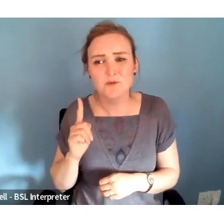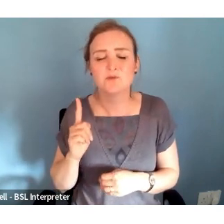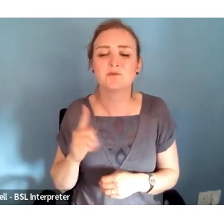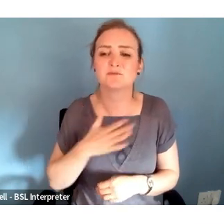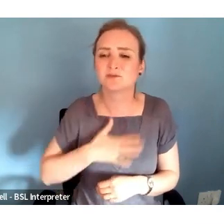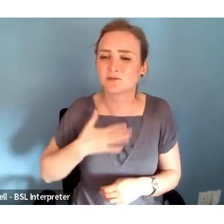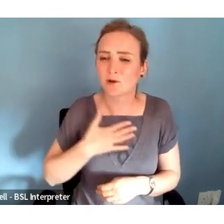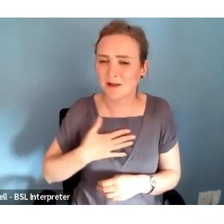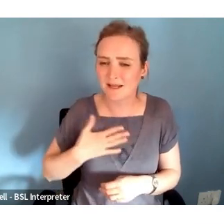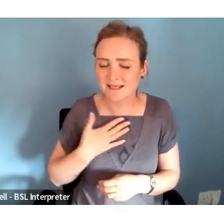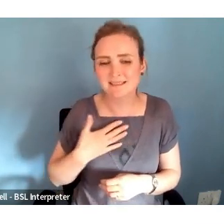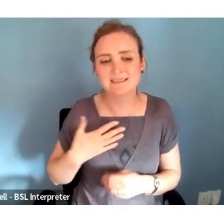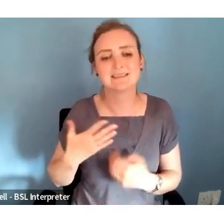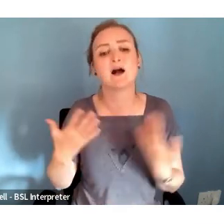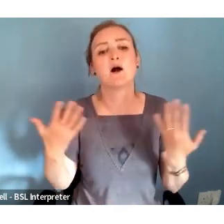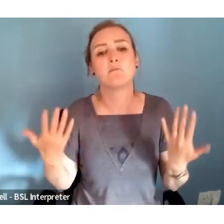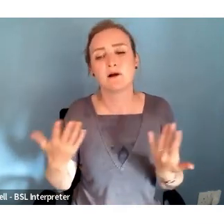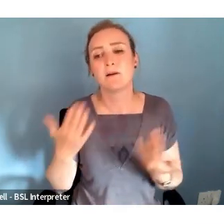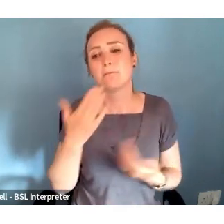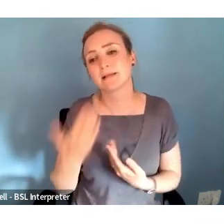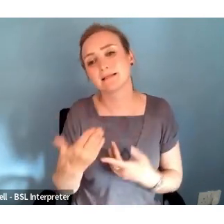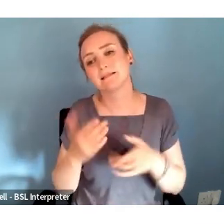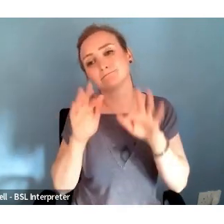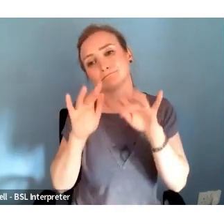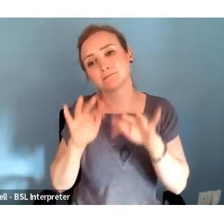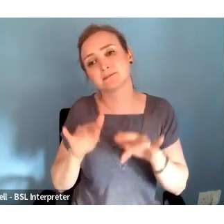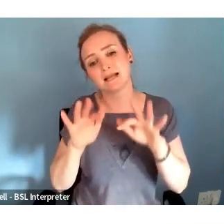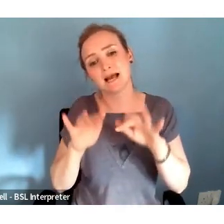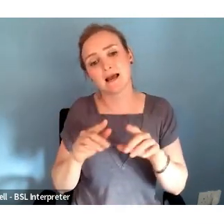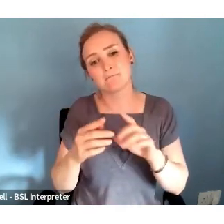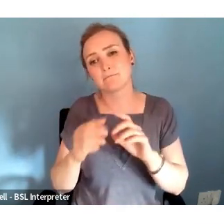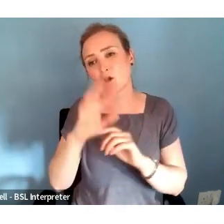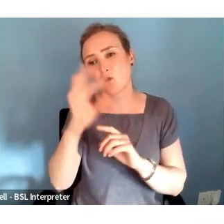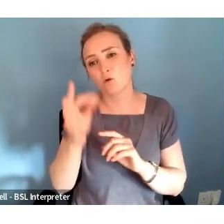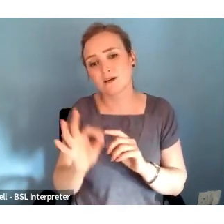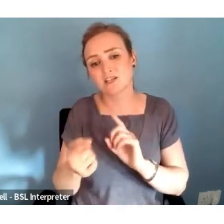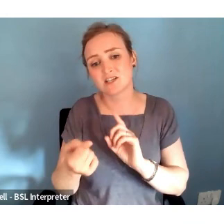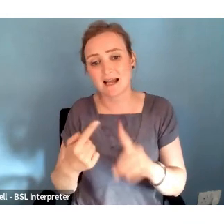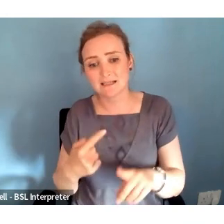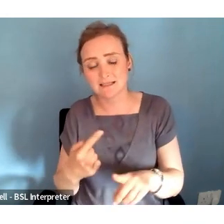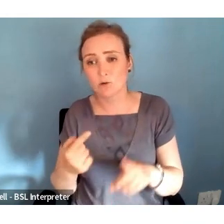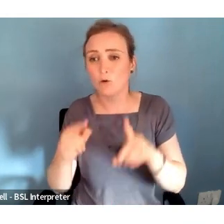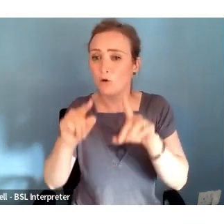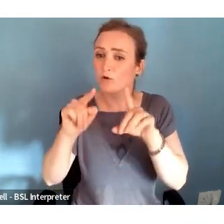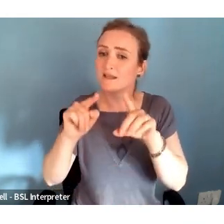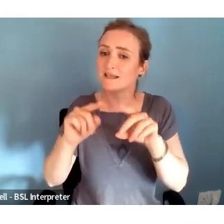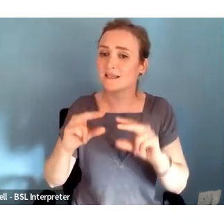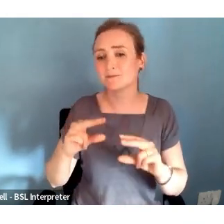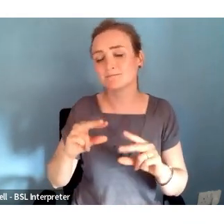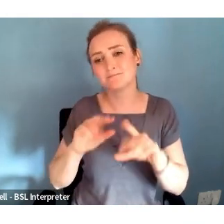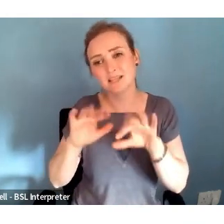to drop something down in the Q&A or in the Chat, whichever you prefer; and then we can answer